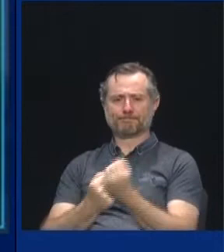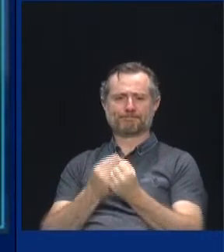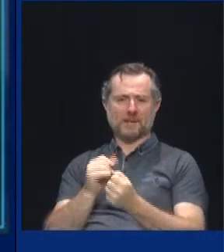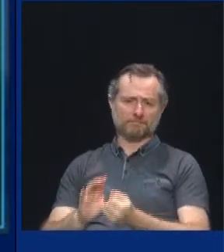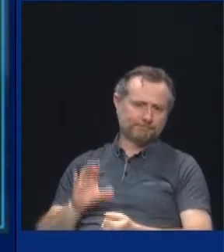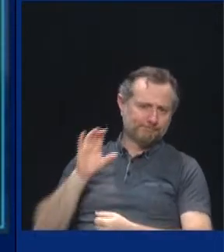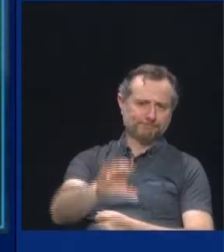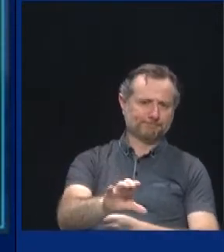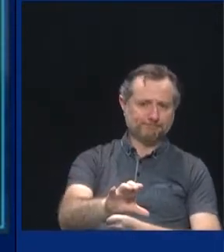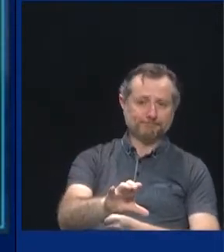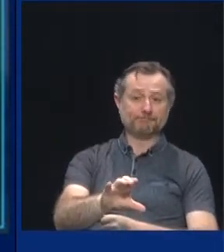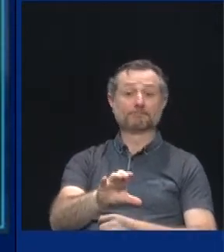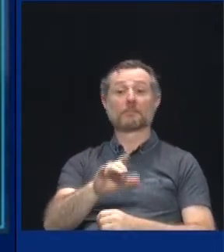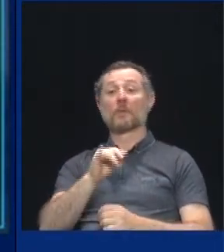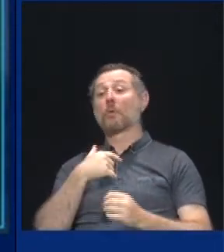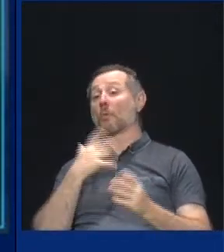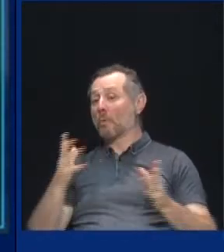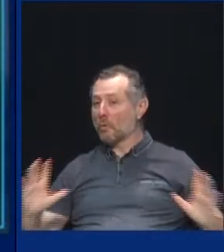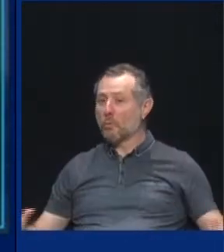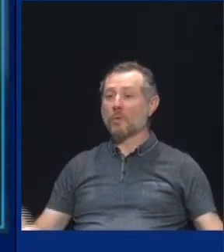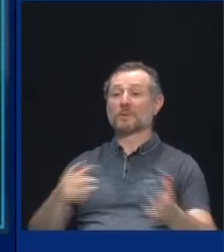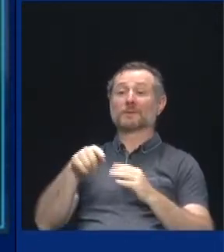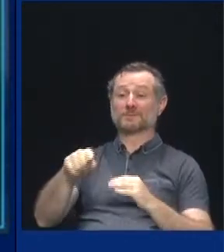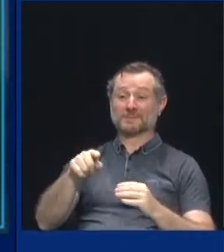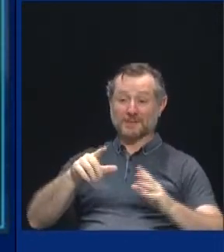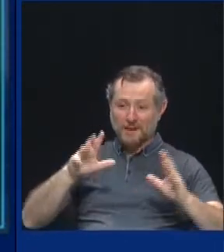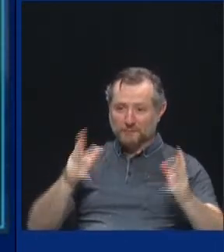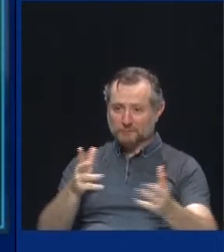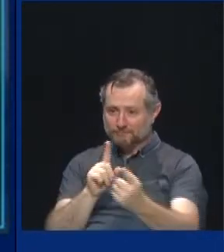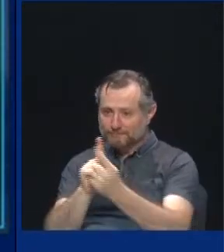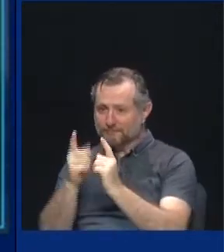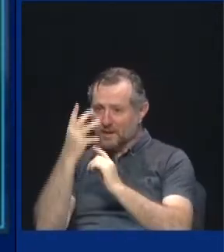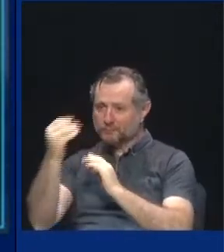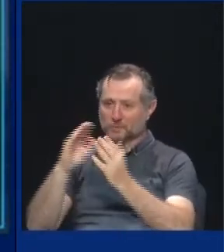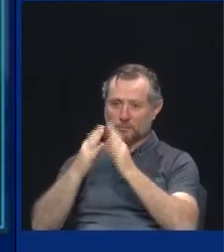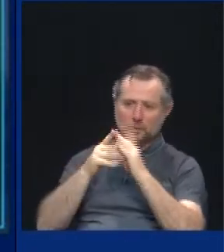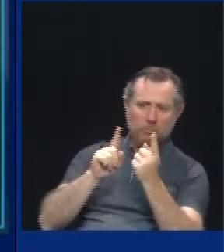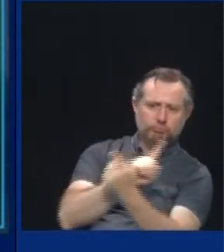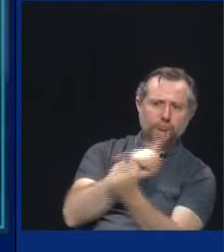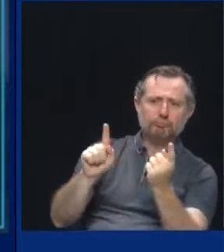ALL ACROSS THE STATE. AND WE ARE GOING TO FUND THEM TO